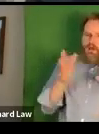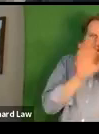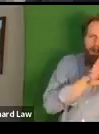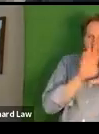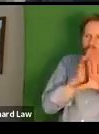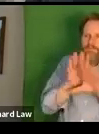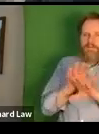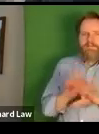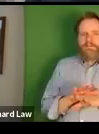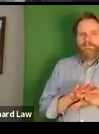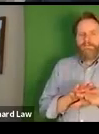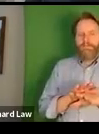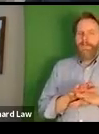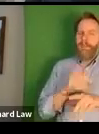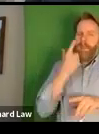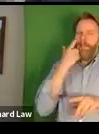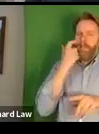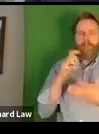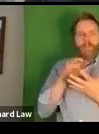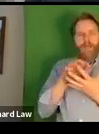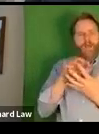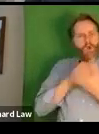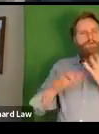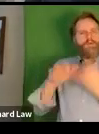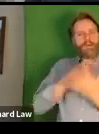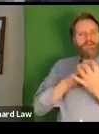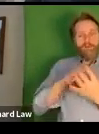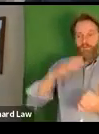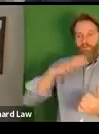a different position and we want everyone to ensure that they benefit but